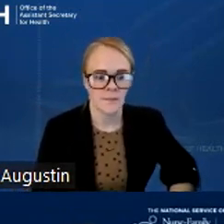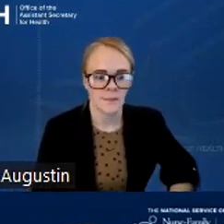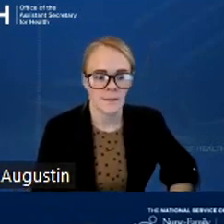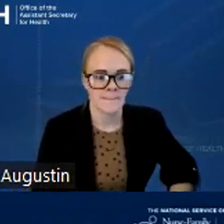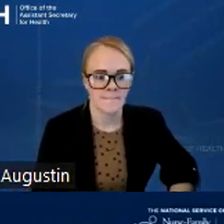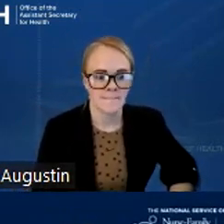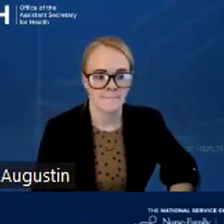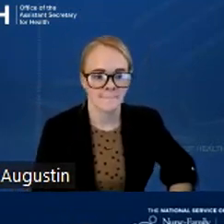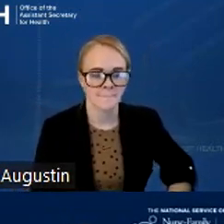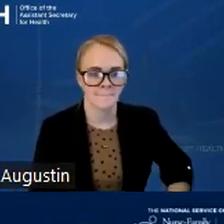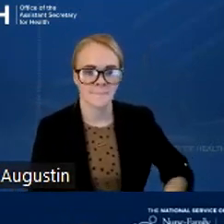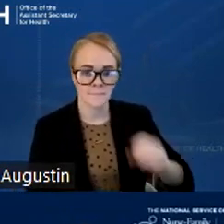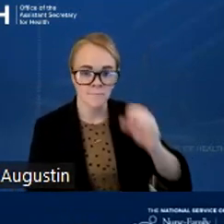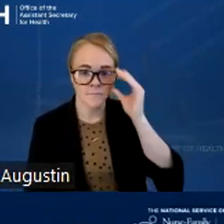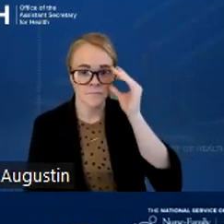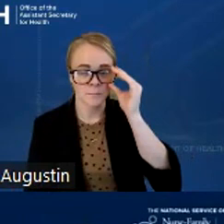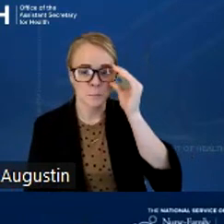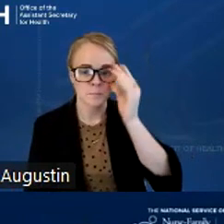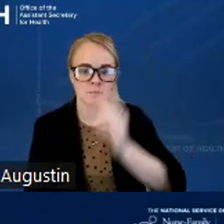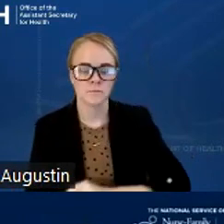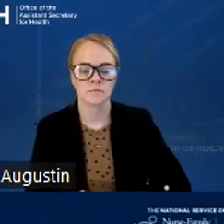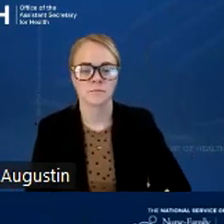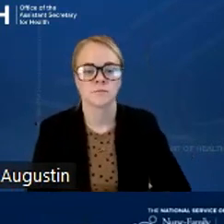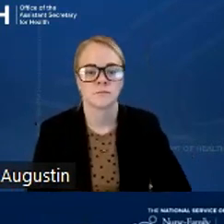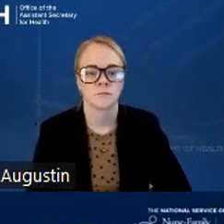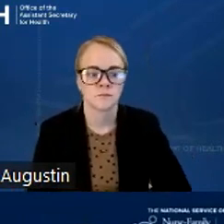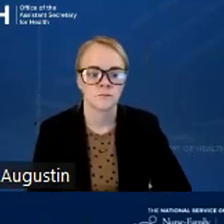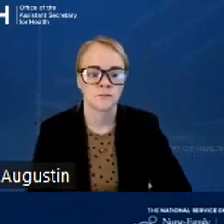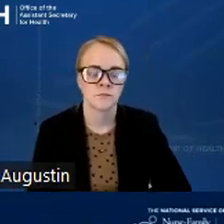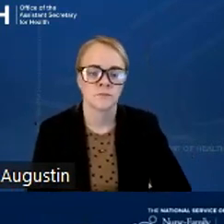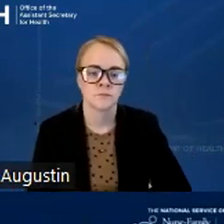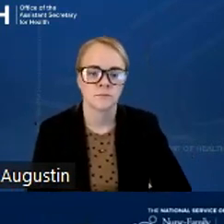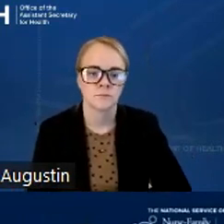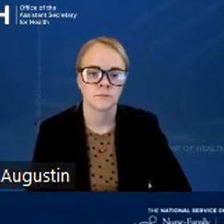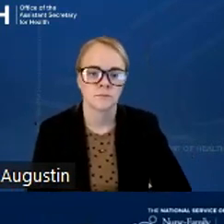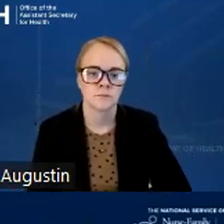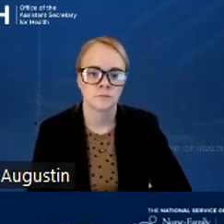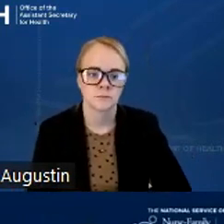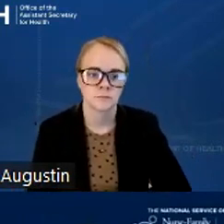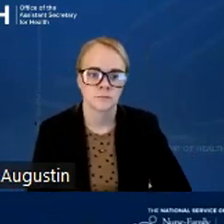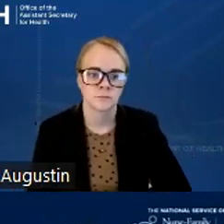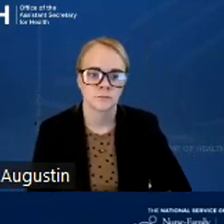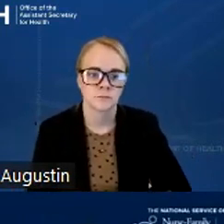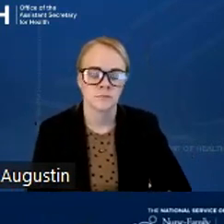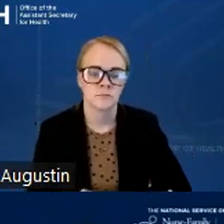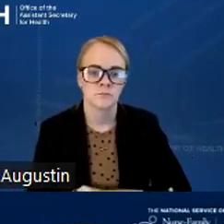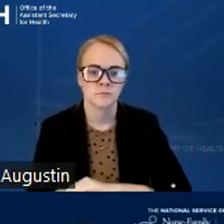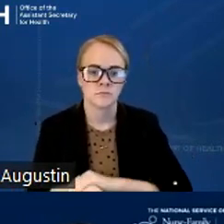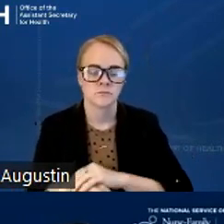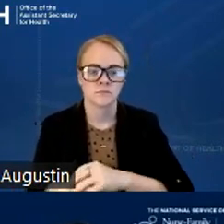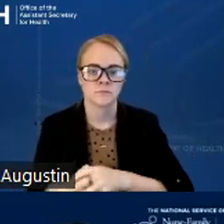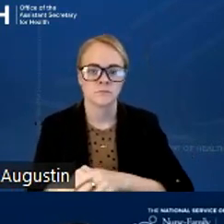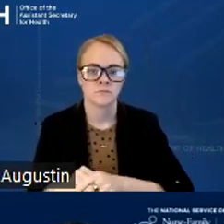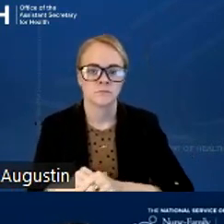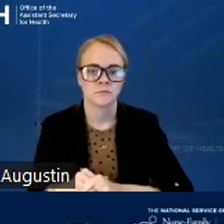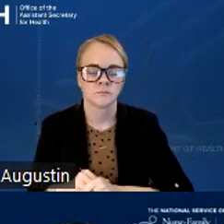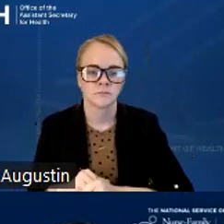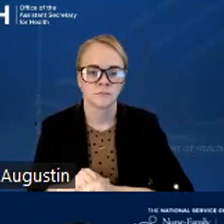that the National Hypertension Control Initiative, one of its main goals was 80% hypertension control and those 500 awardees.